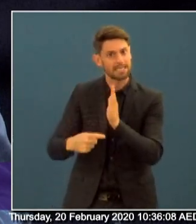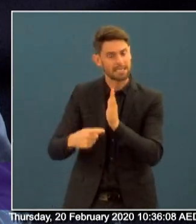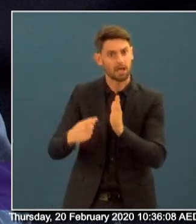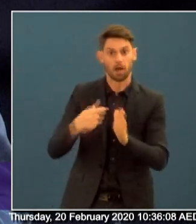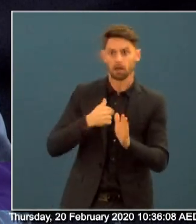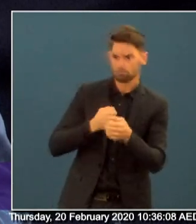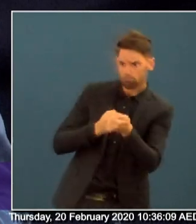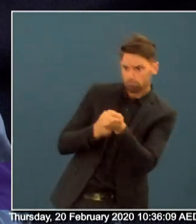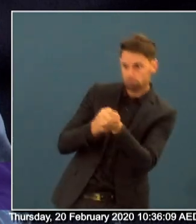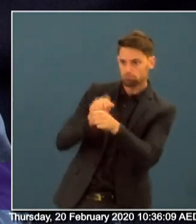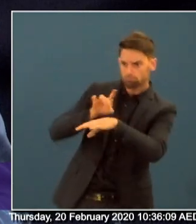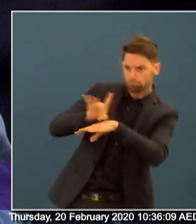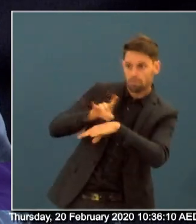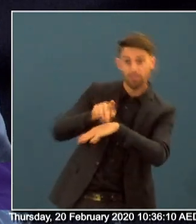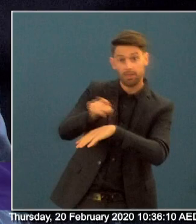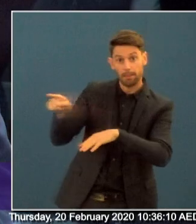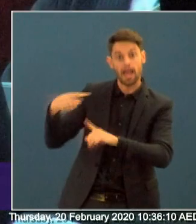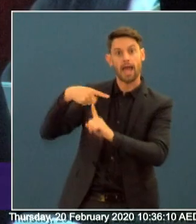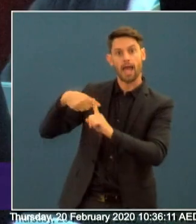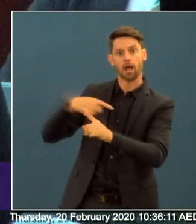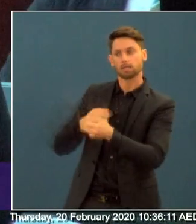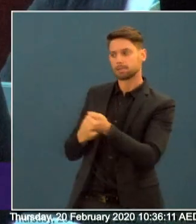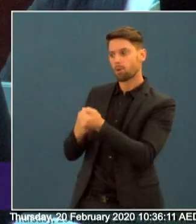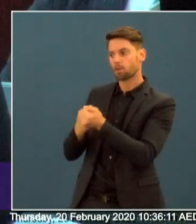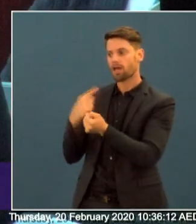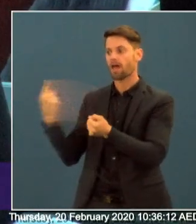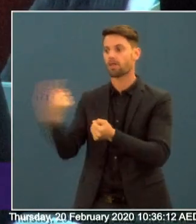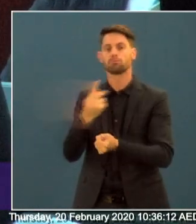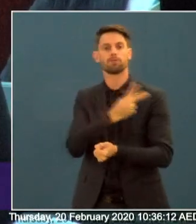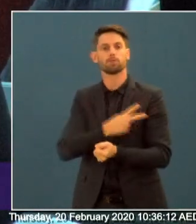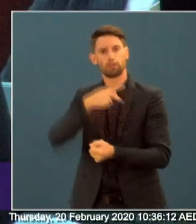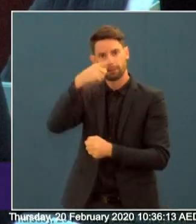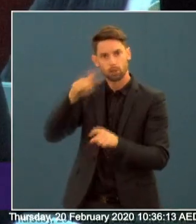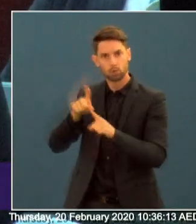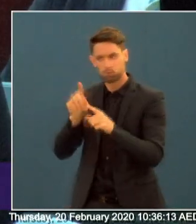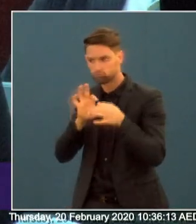provide support for other specialists who are treating them. And in terms of your qualifications, both undergraduate